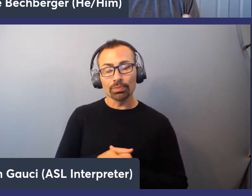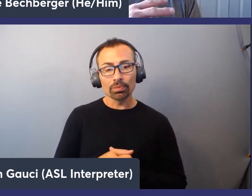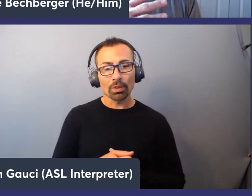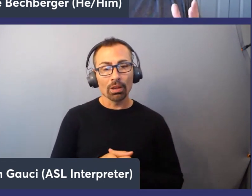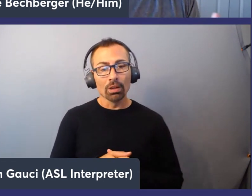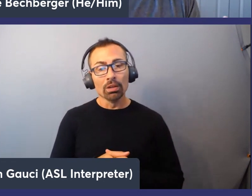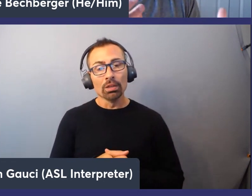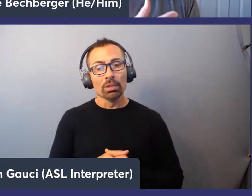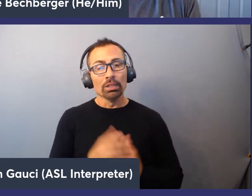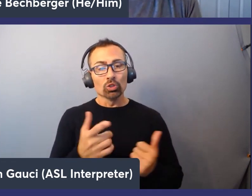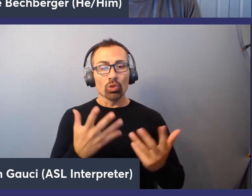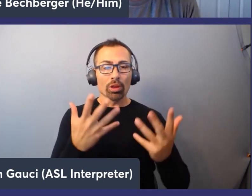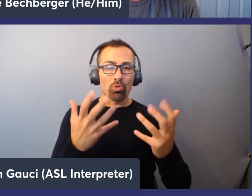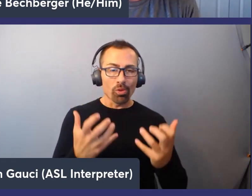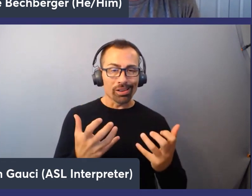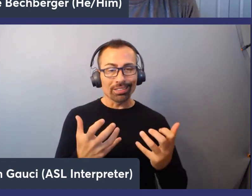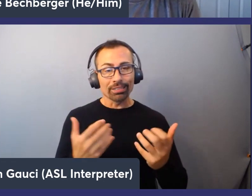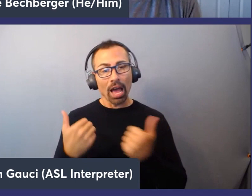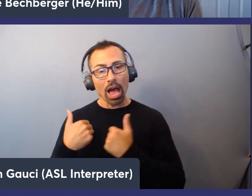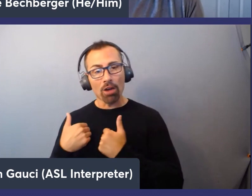that query language on top of their property graph data. Excuse me .